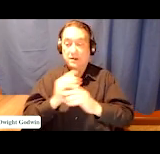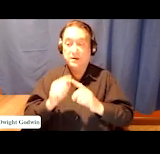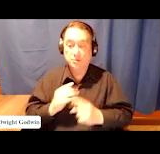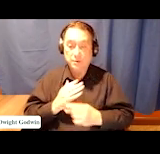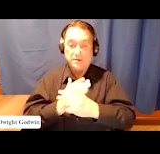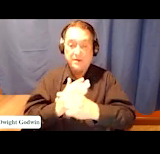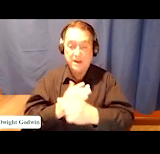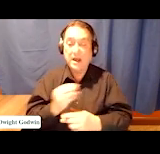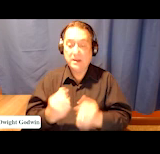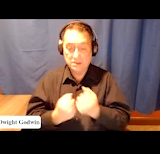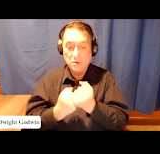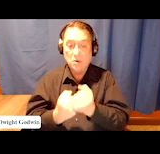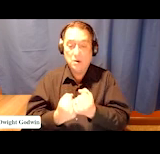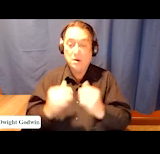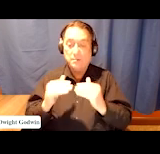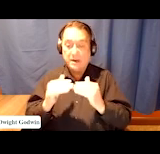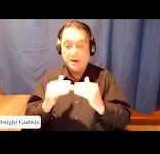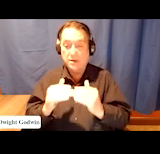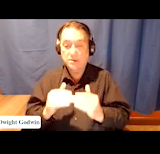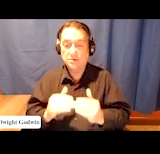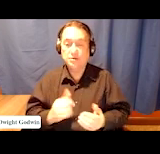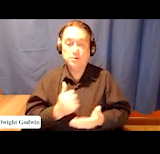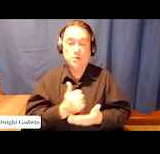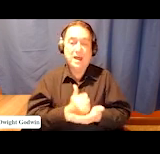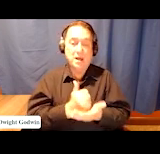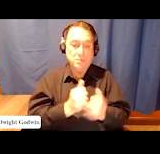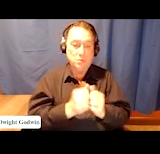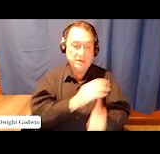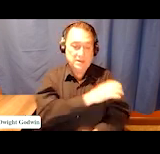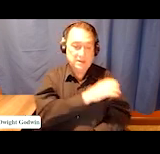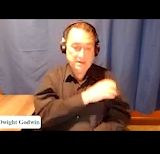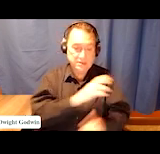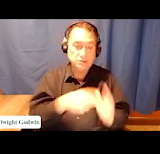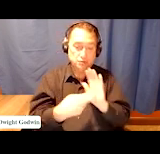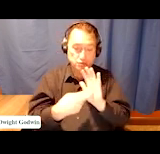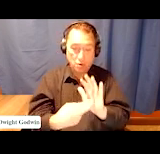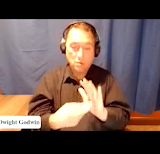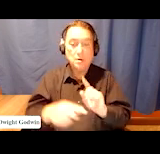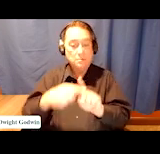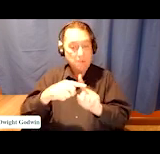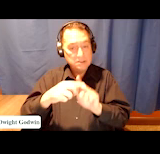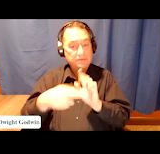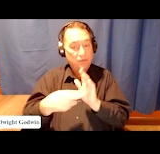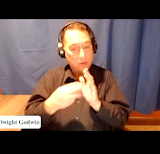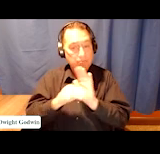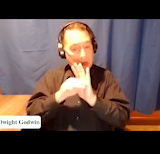We use peers to compliment the role of the clinician. They are a positive role model, so they offer positive role modeling